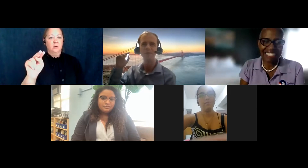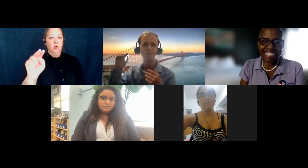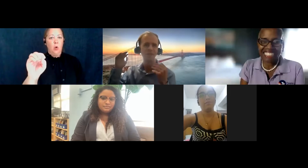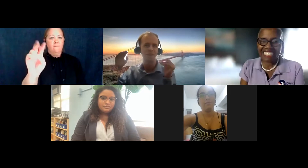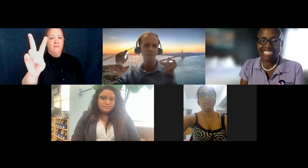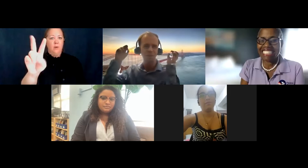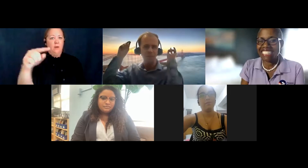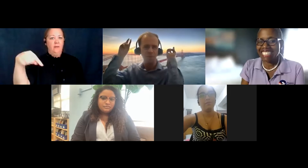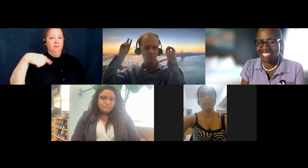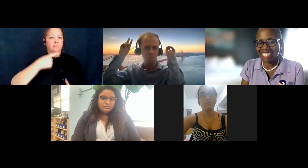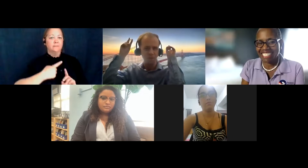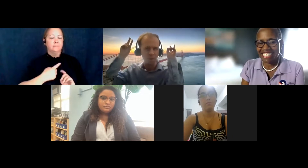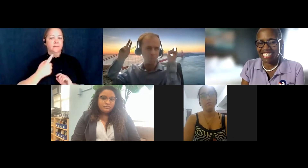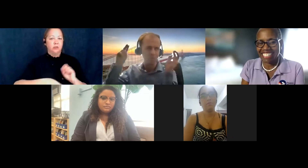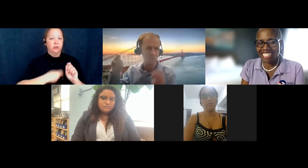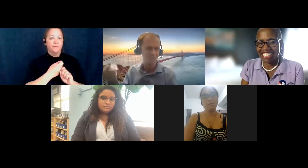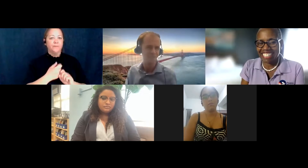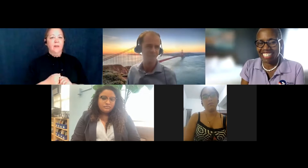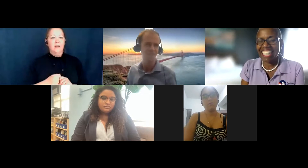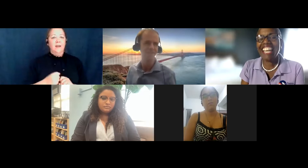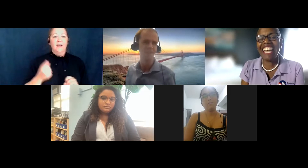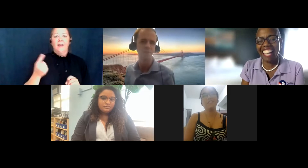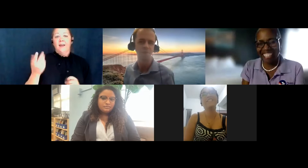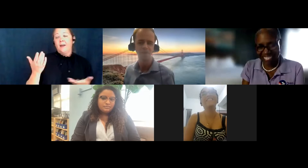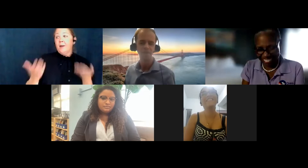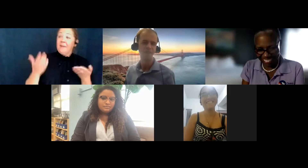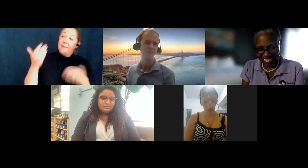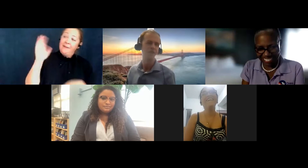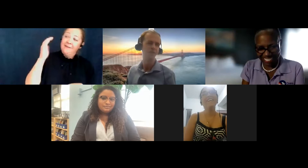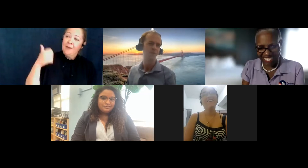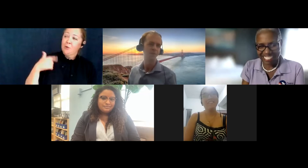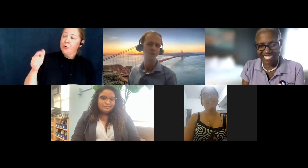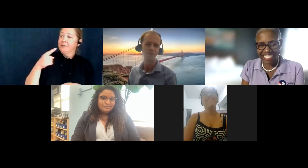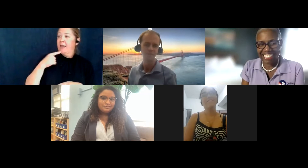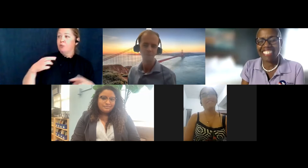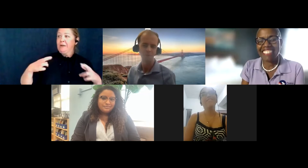say retired, you can just put it in air quotes as you are continuing with your career through your